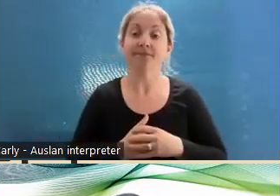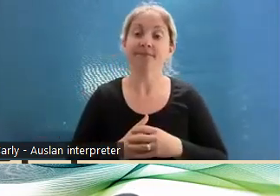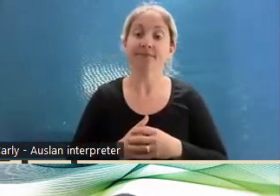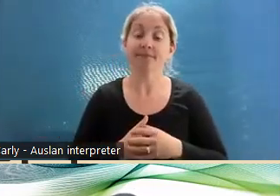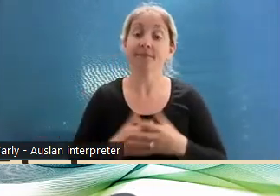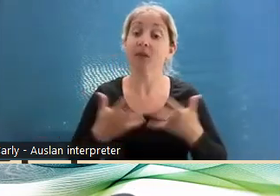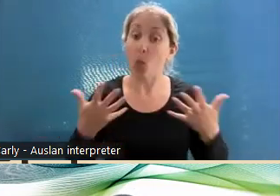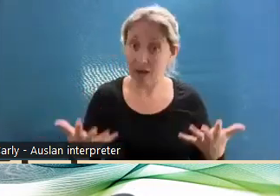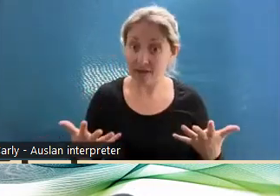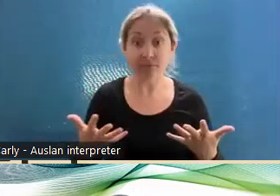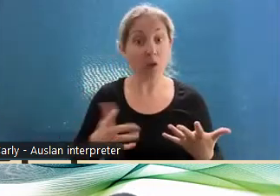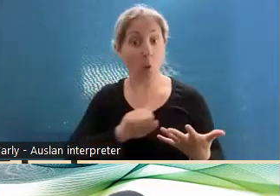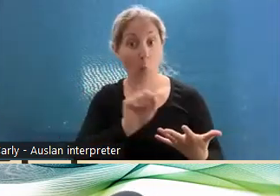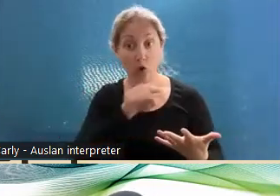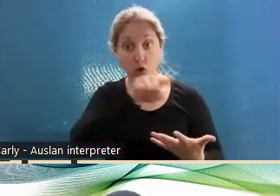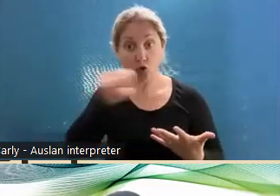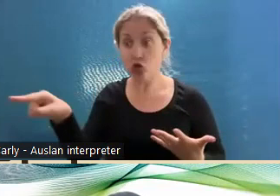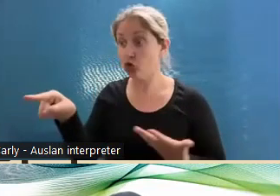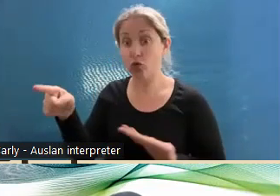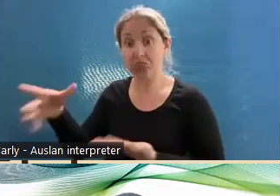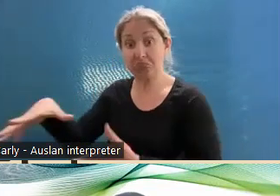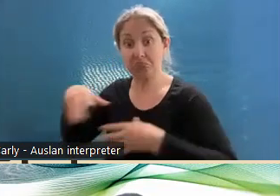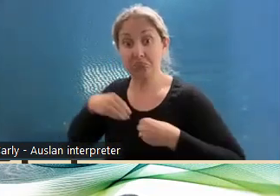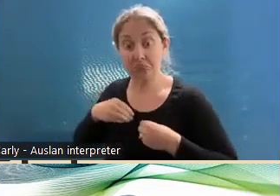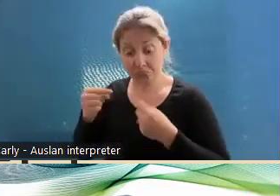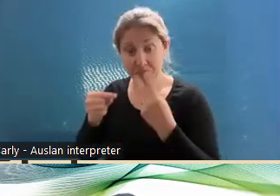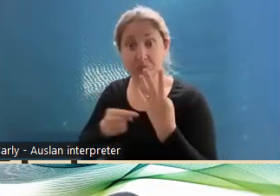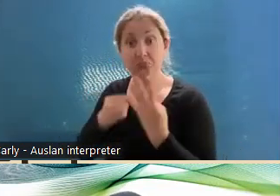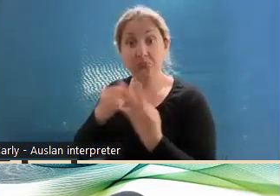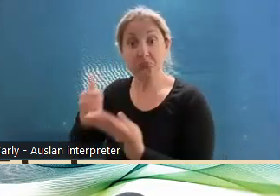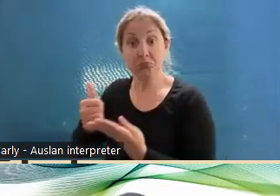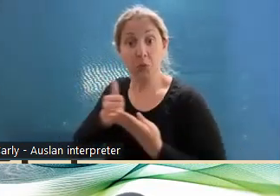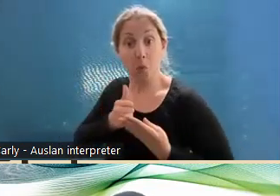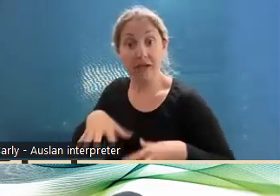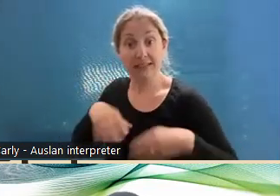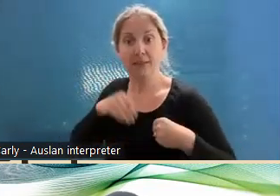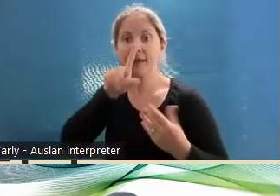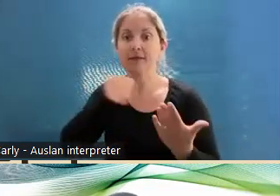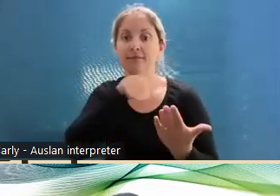have agreement about a certain number of supports, those supports can be included in your plan immediately.